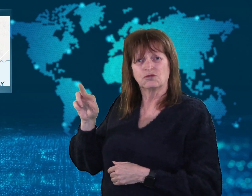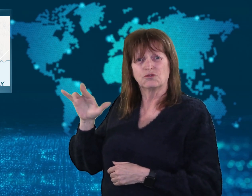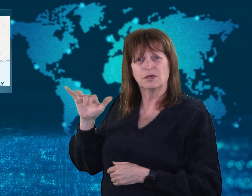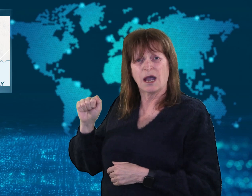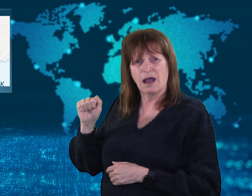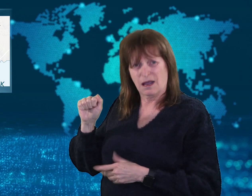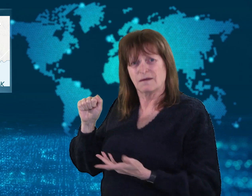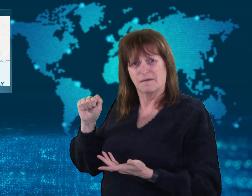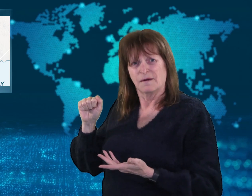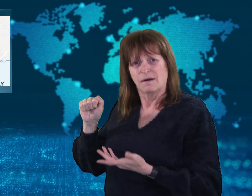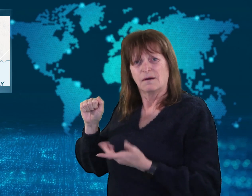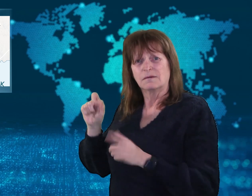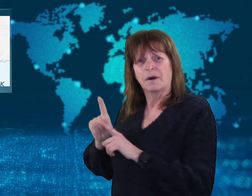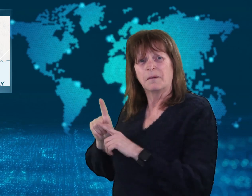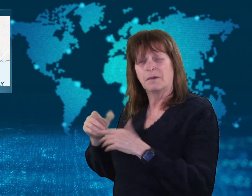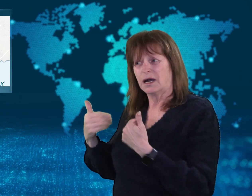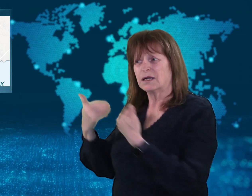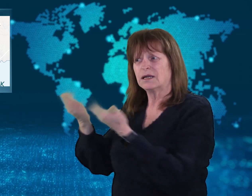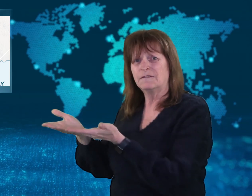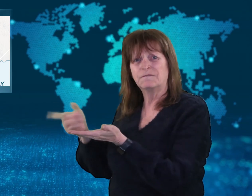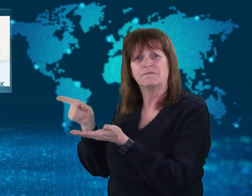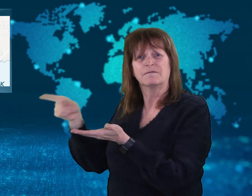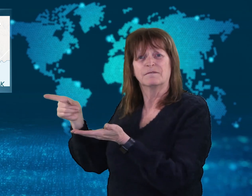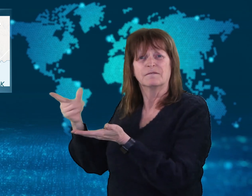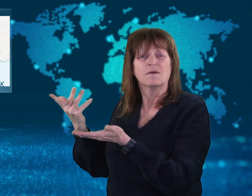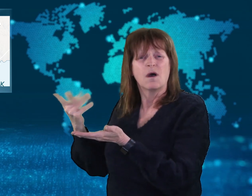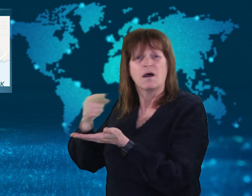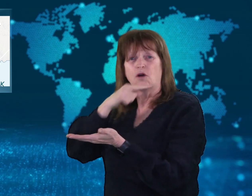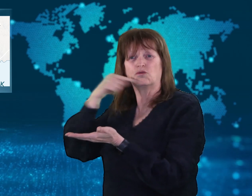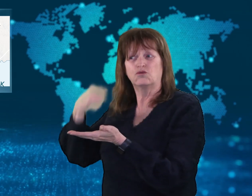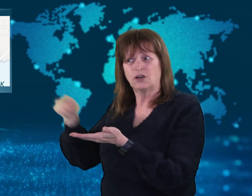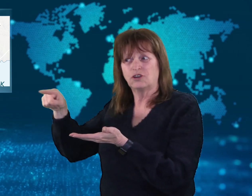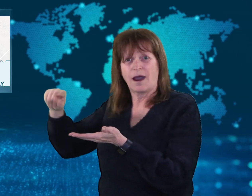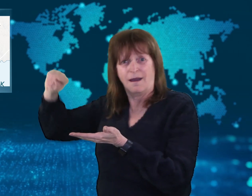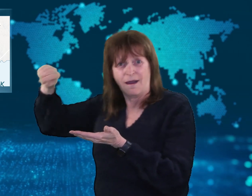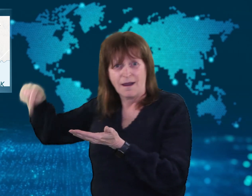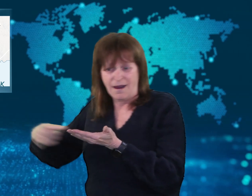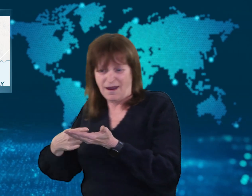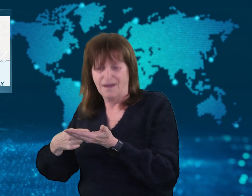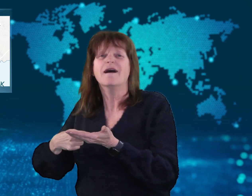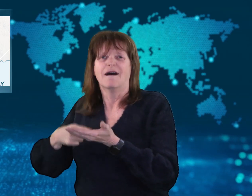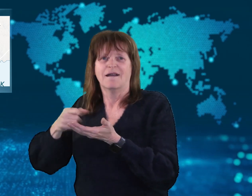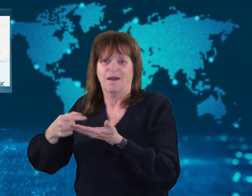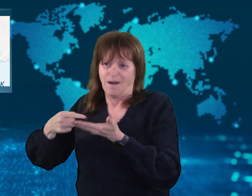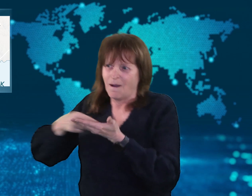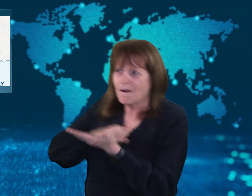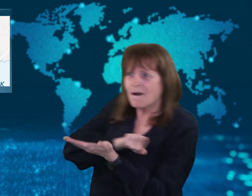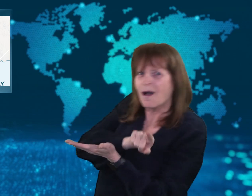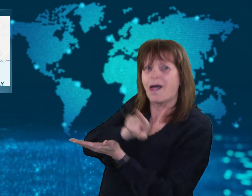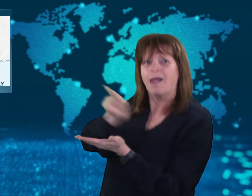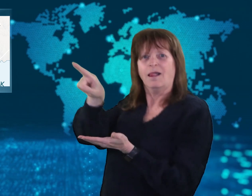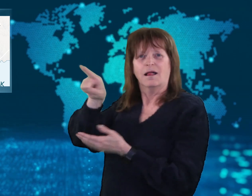Russia with another entry point into Ukraine.